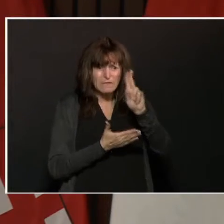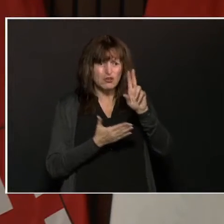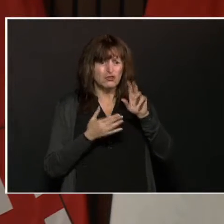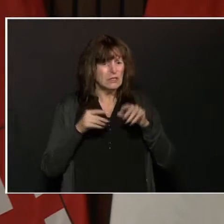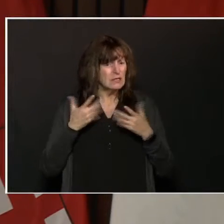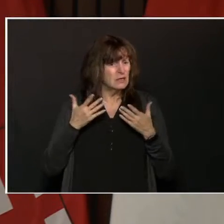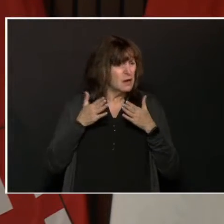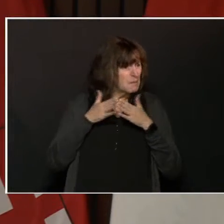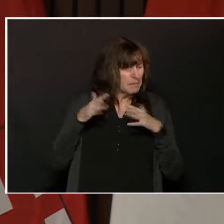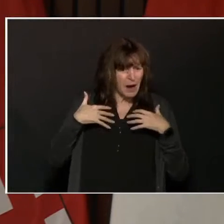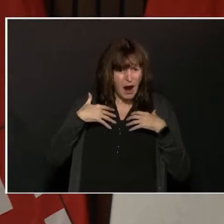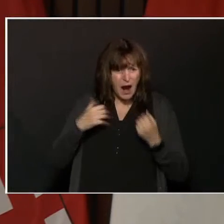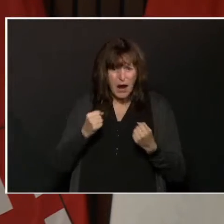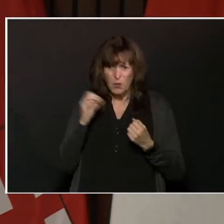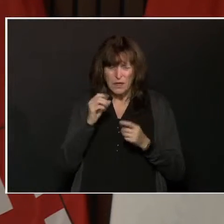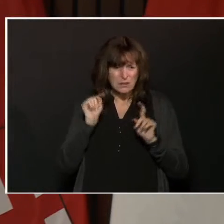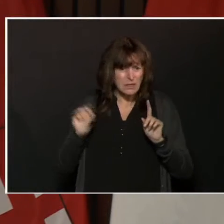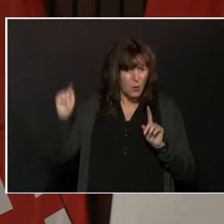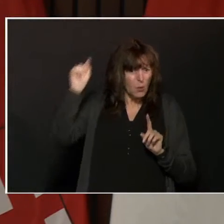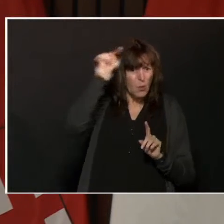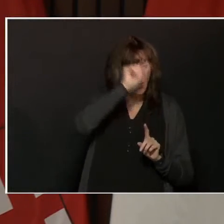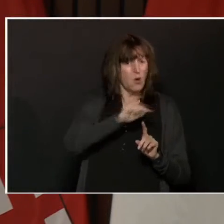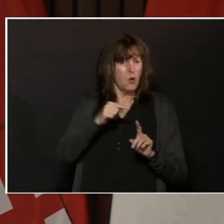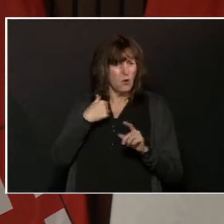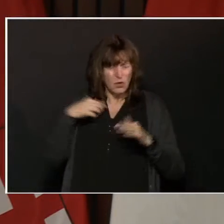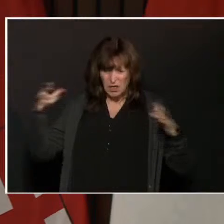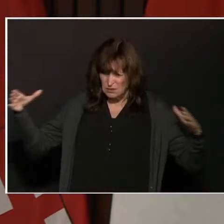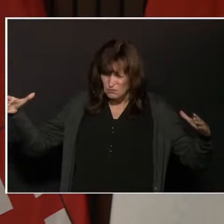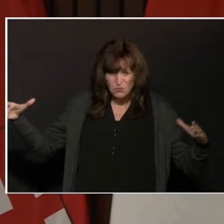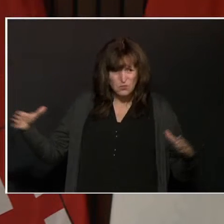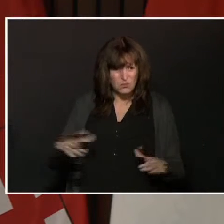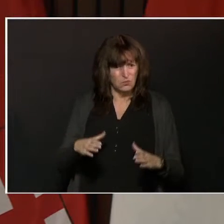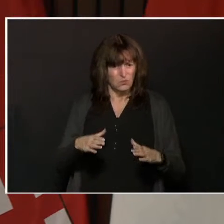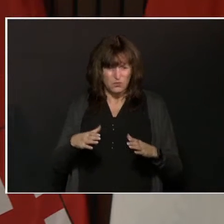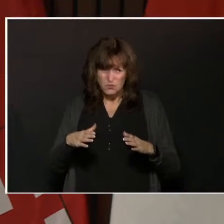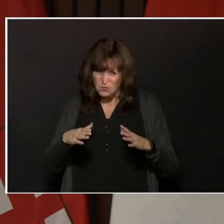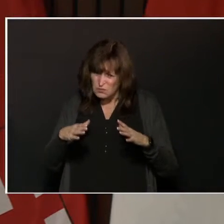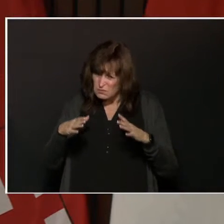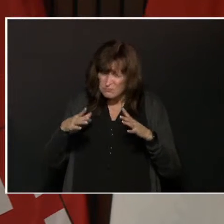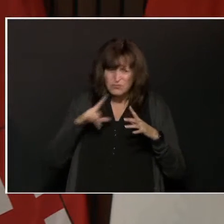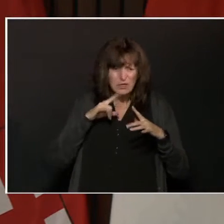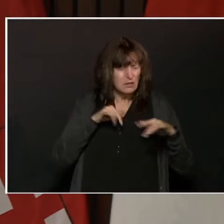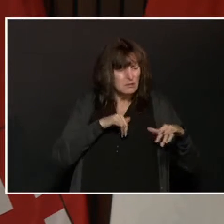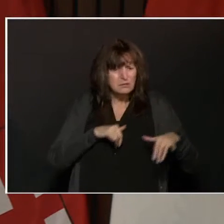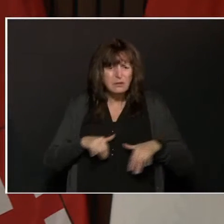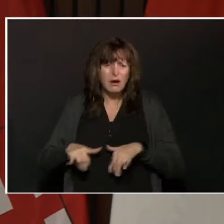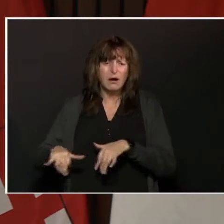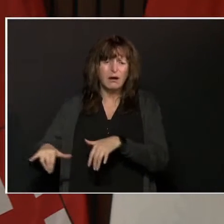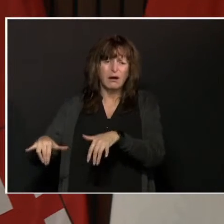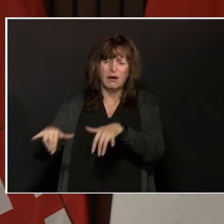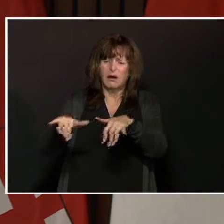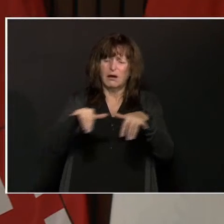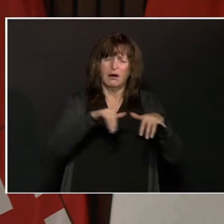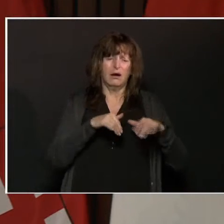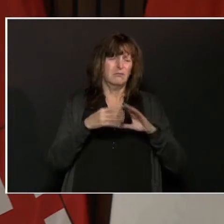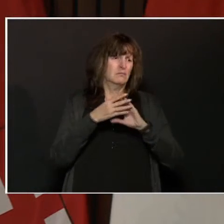HOMES COME ARE THE SAME COMMUNITIES THAT FACE HOMES COME ARE THE SAME COMMUNITIES THAT FACE THE COMMUNITIES THAT FACE THE LONG-STANDING COMMUNITIES THAT FACE THE LONG-STANDING STRUCTURAL LONG-STANDING STRUCTURAL BARRIERS LONG-STANDING STRUCTURAL BARRIERS AROUND LONG-STANDING STRUCTURAL BARRIERS AROUND ACCESS LONG-STANDING STRUCTURAL BARRIERS AROUND ACCESS TO